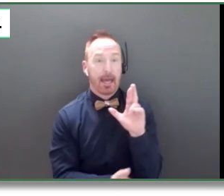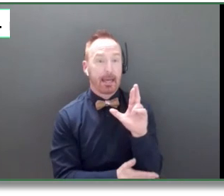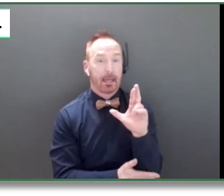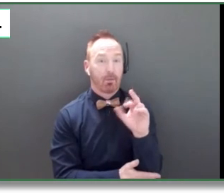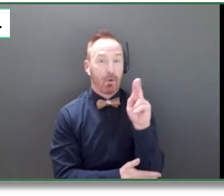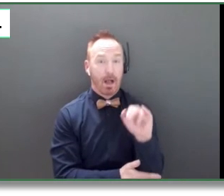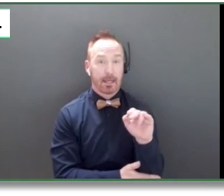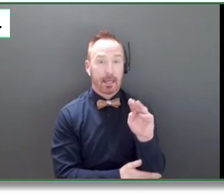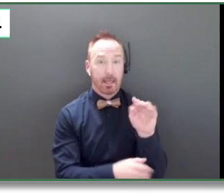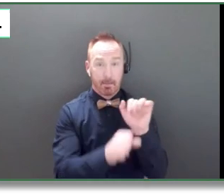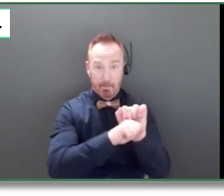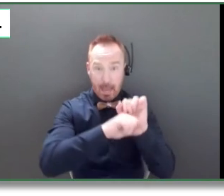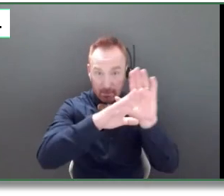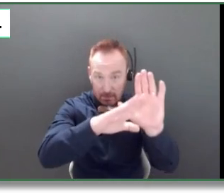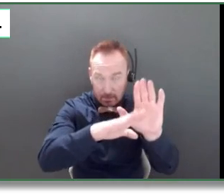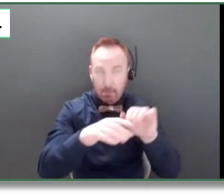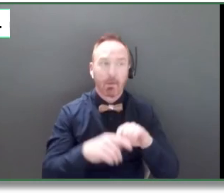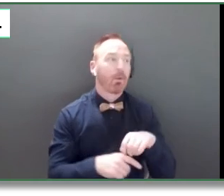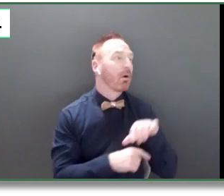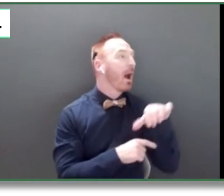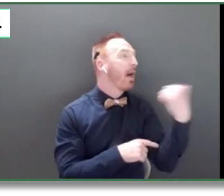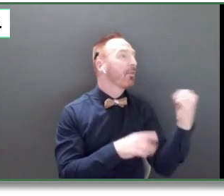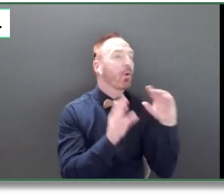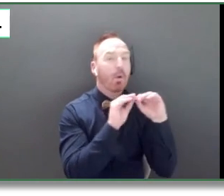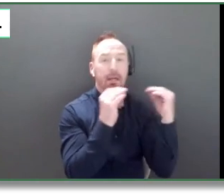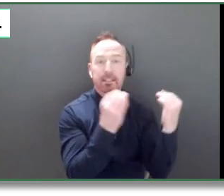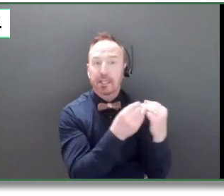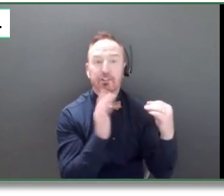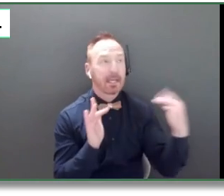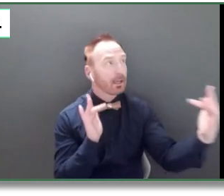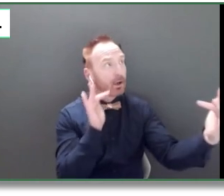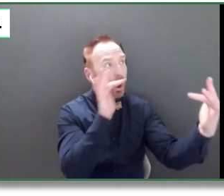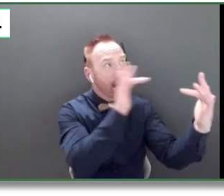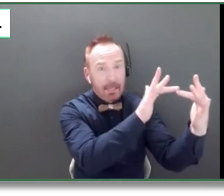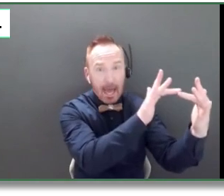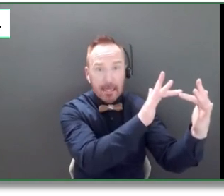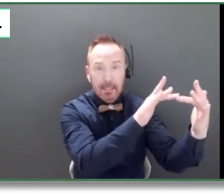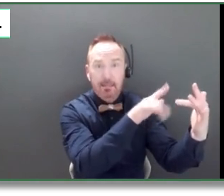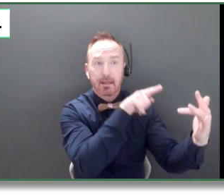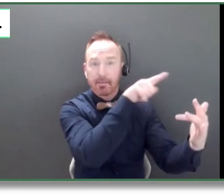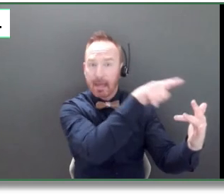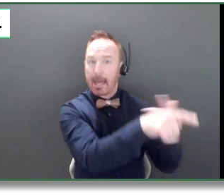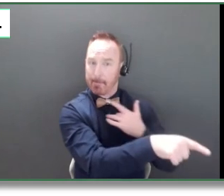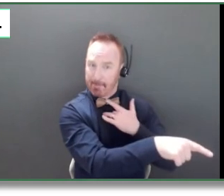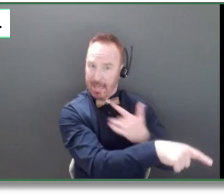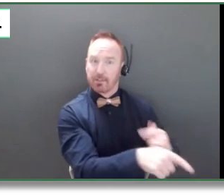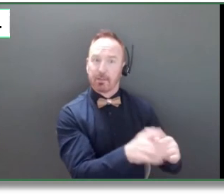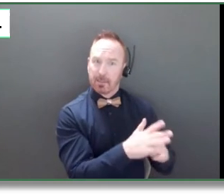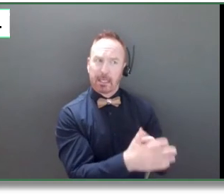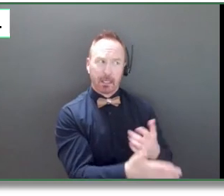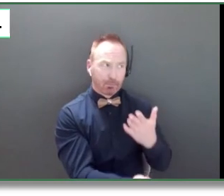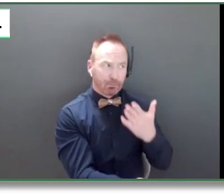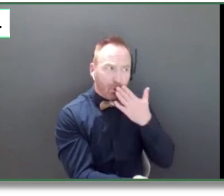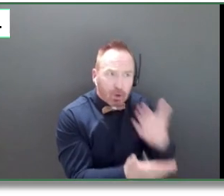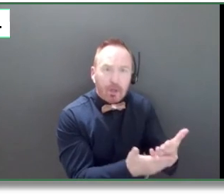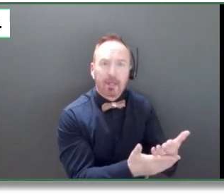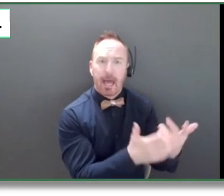another organization that does cater to that community. And